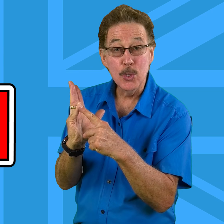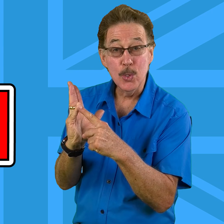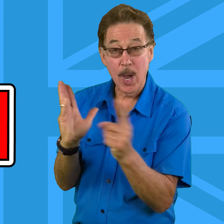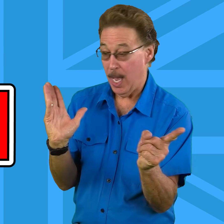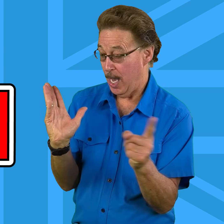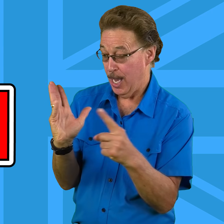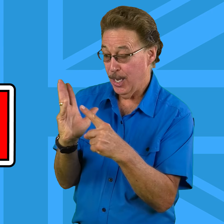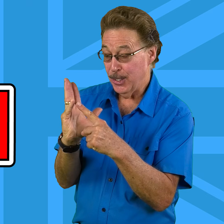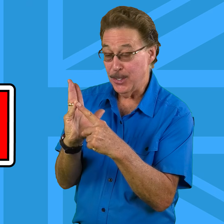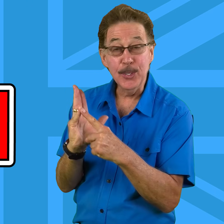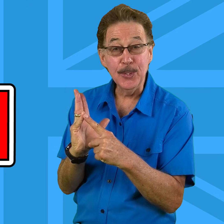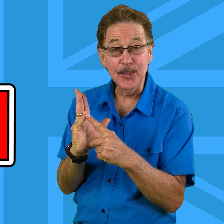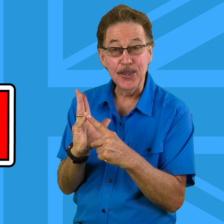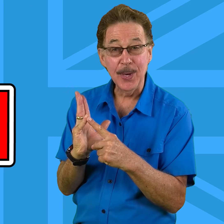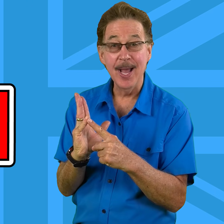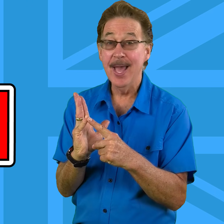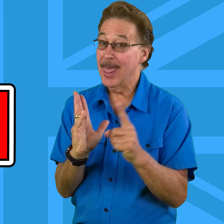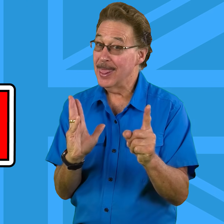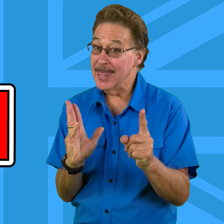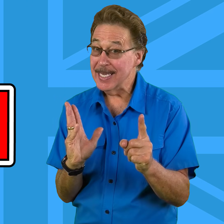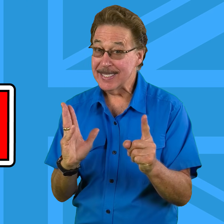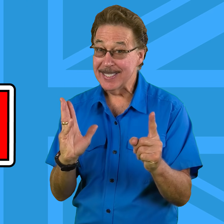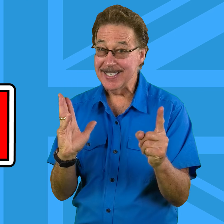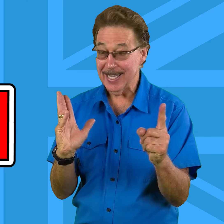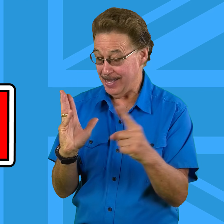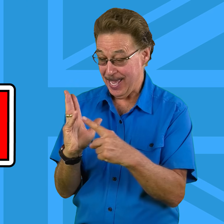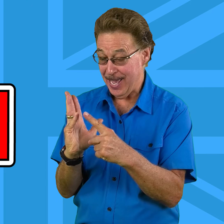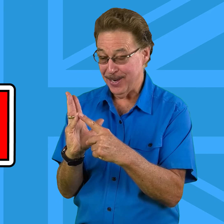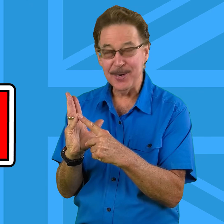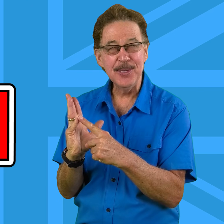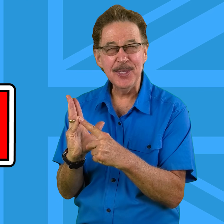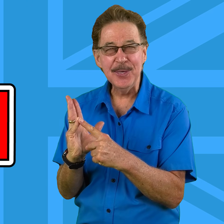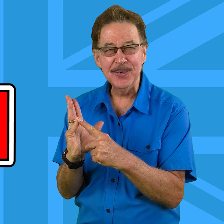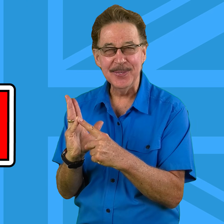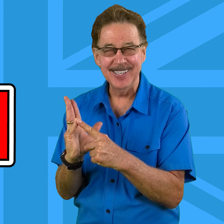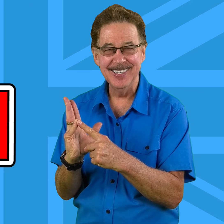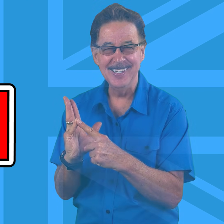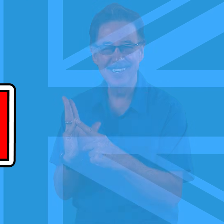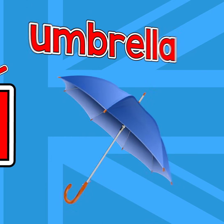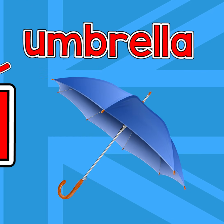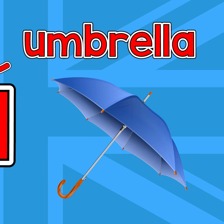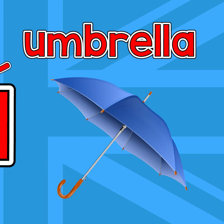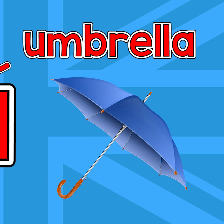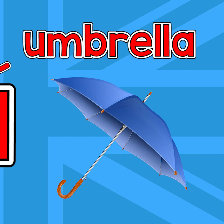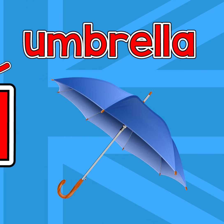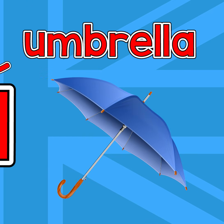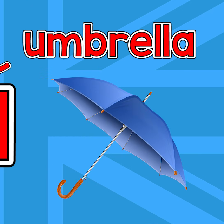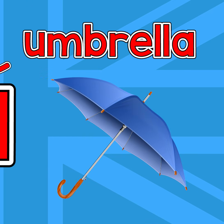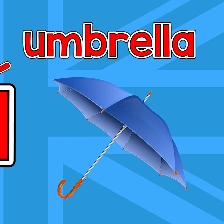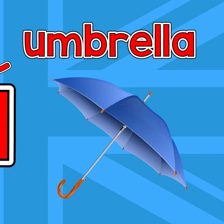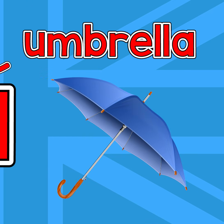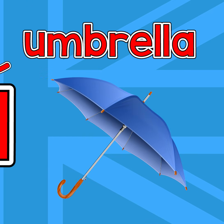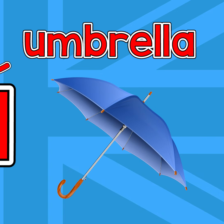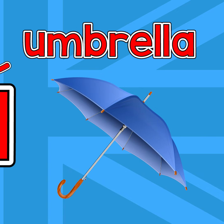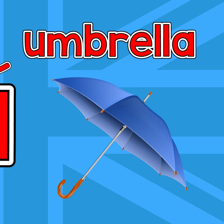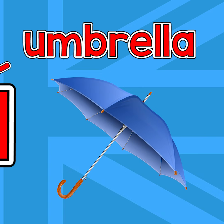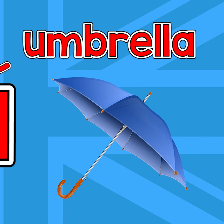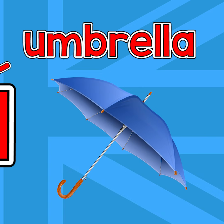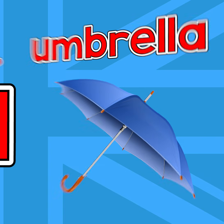U, u, this is the letter u /U/ /u/ umbrella